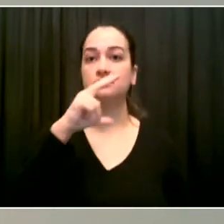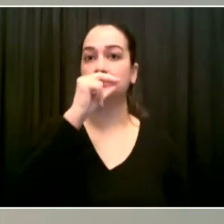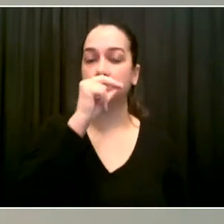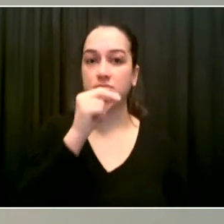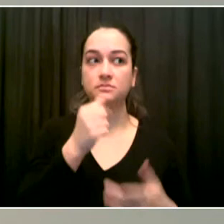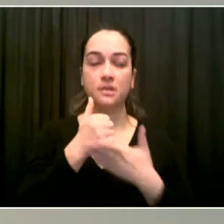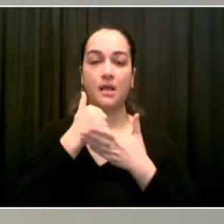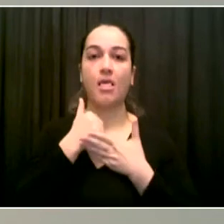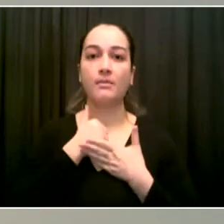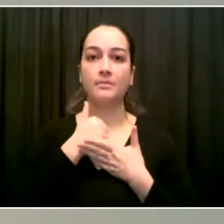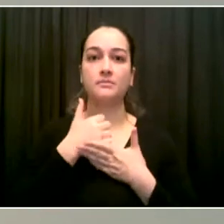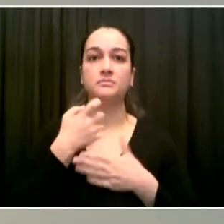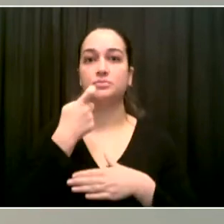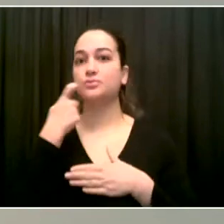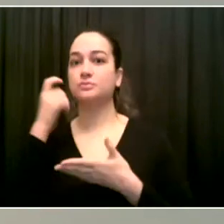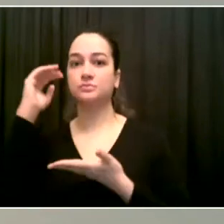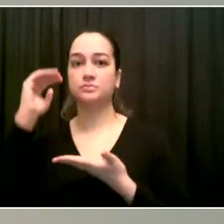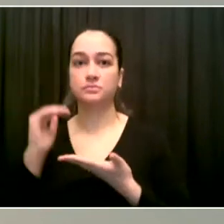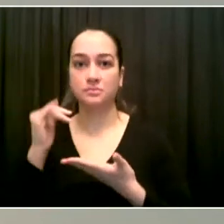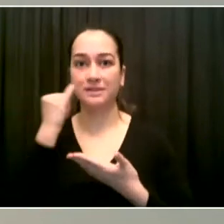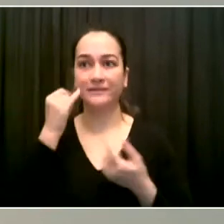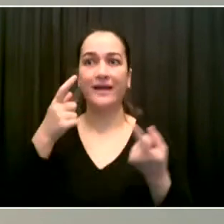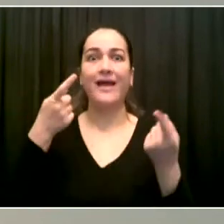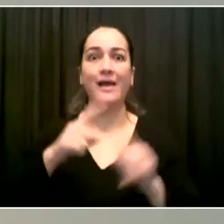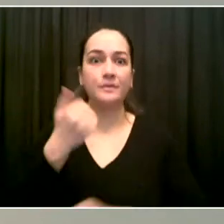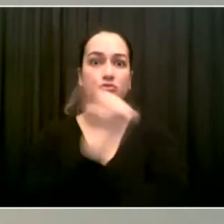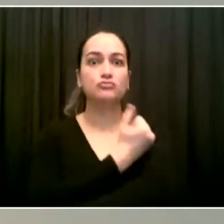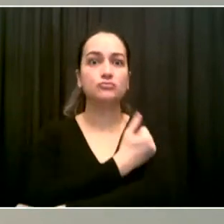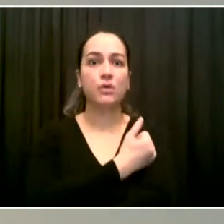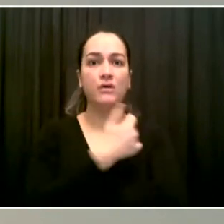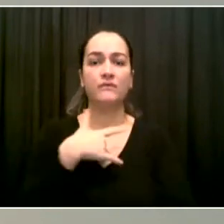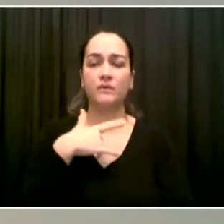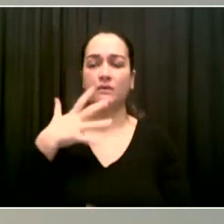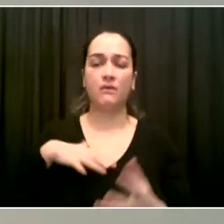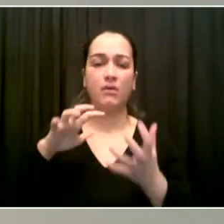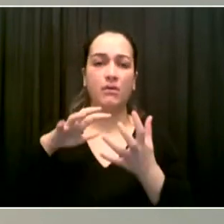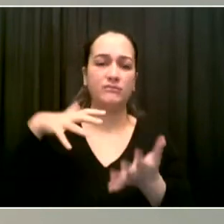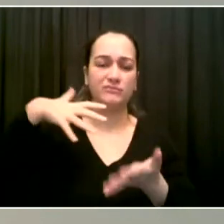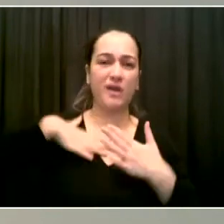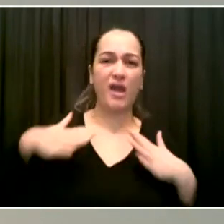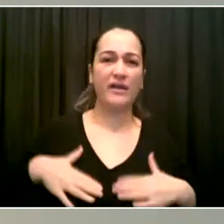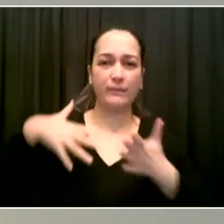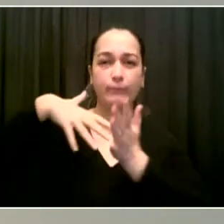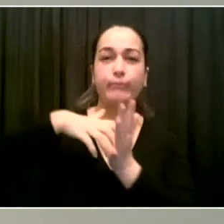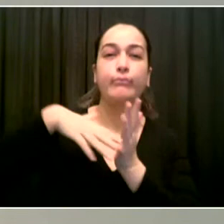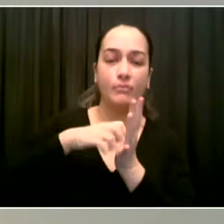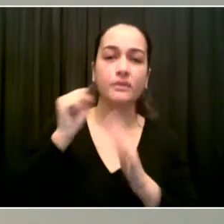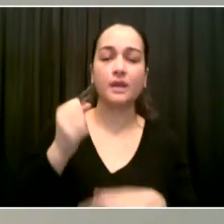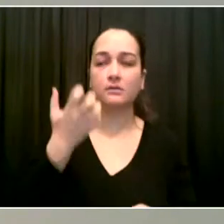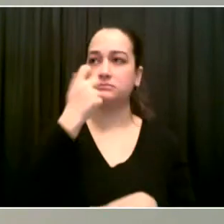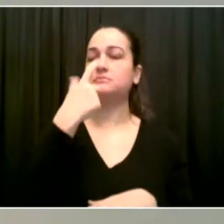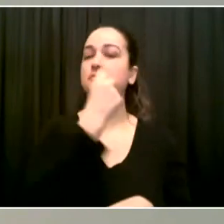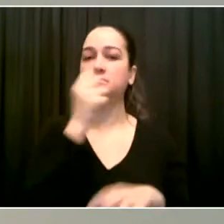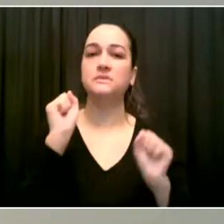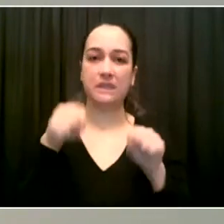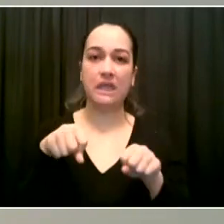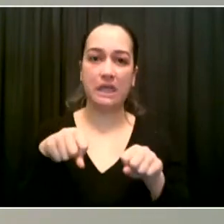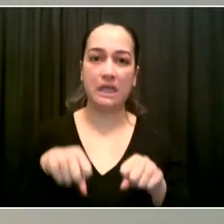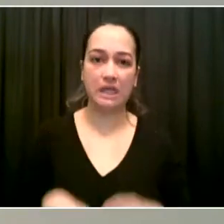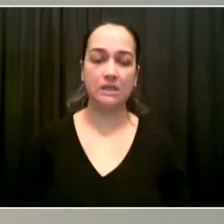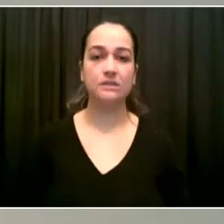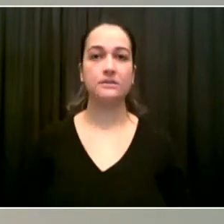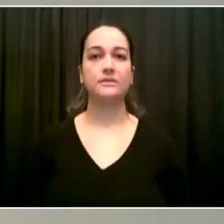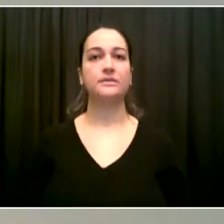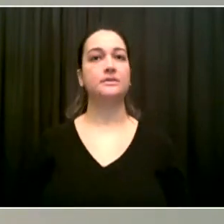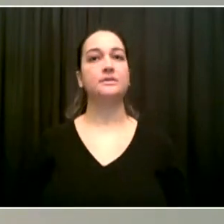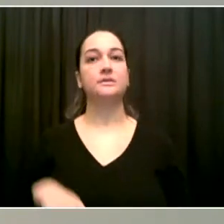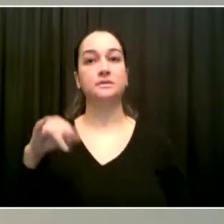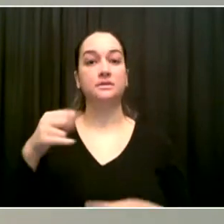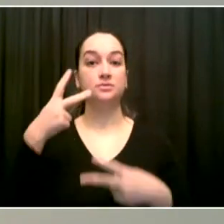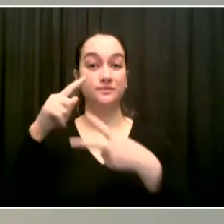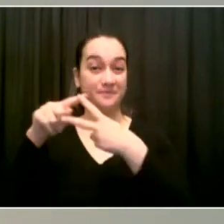ACCESS TO LIFE-